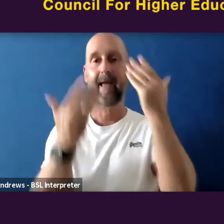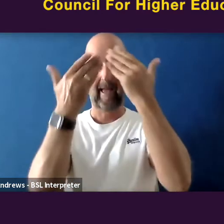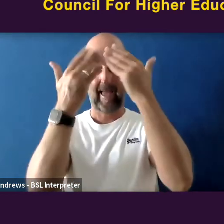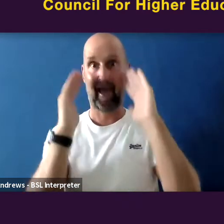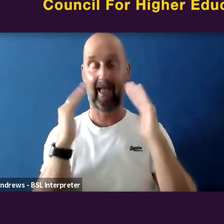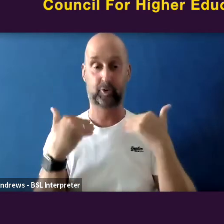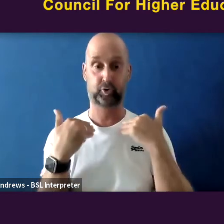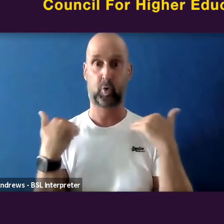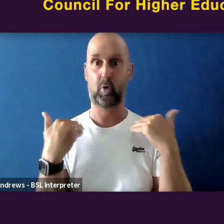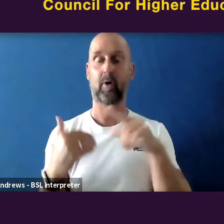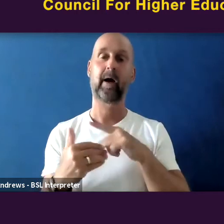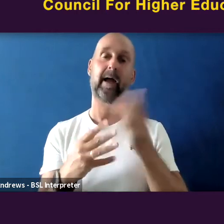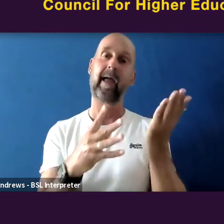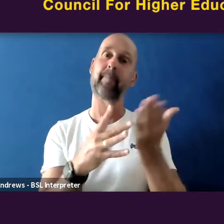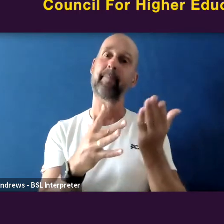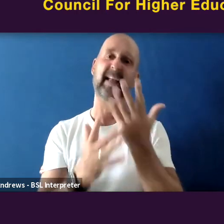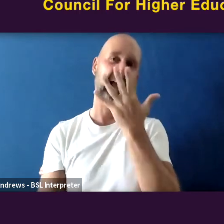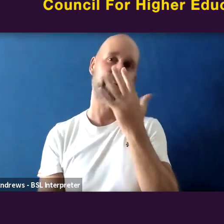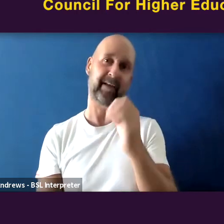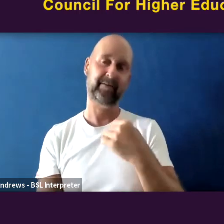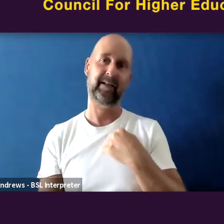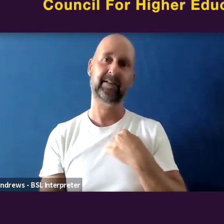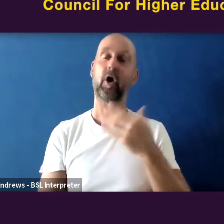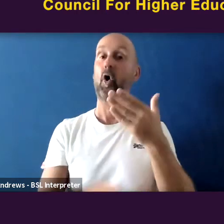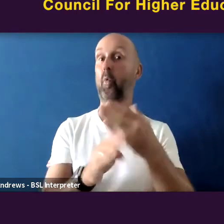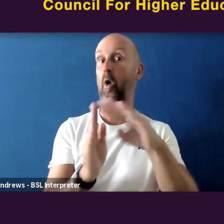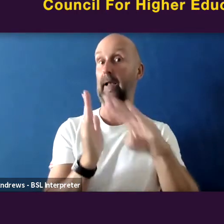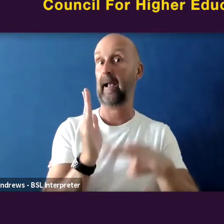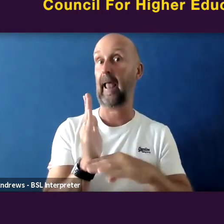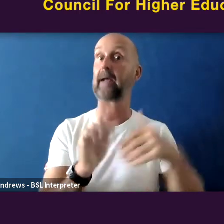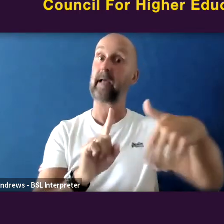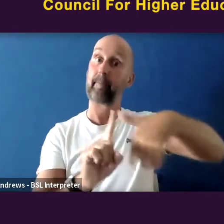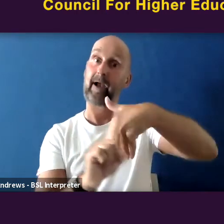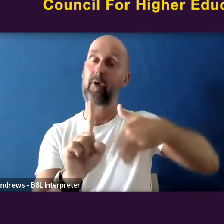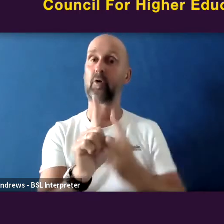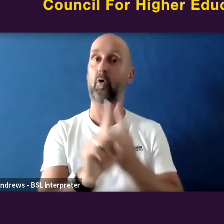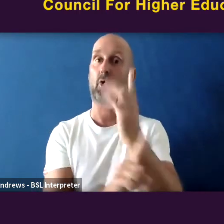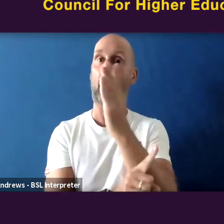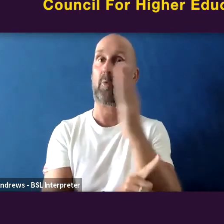I am in my mid-fifties and from a working-class background in the North West of England and my